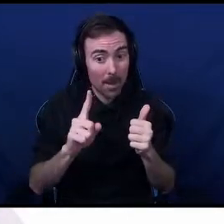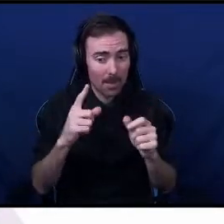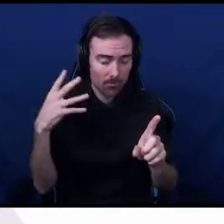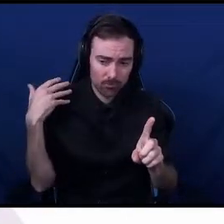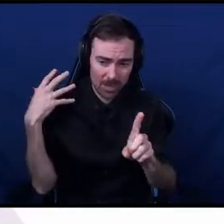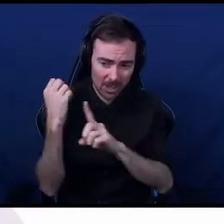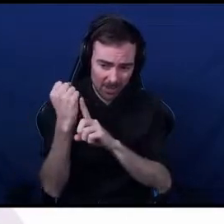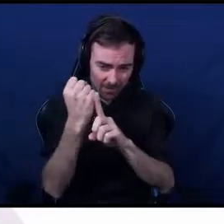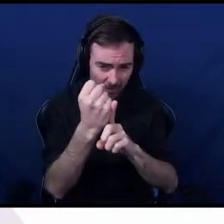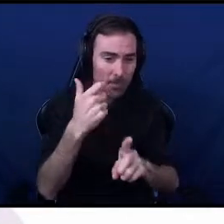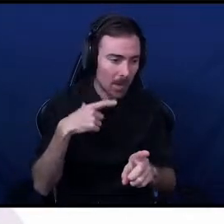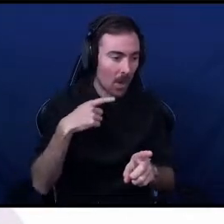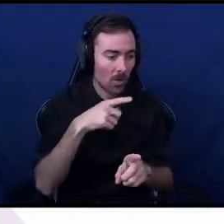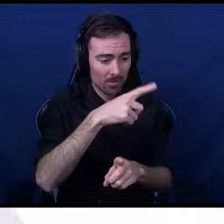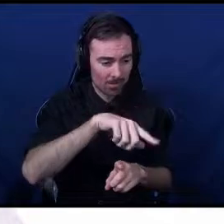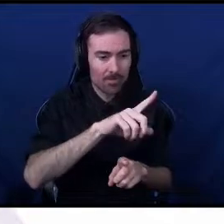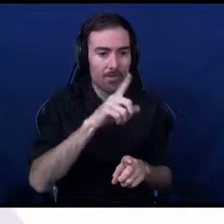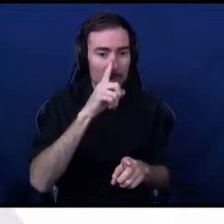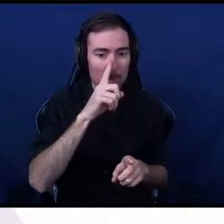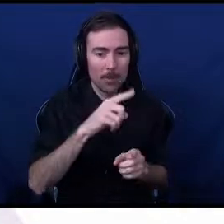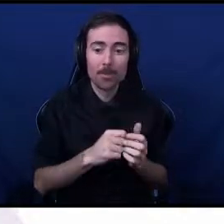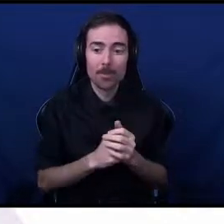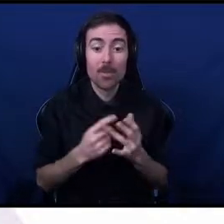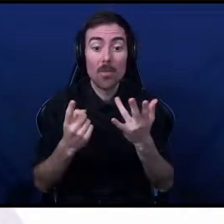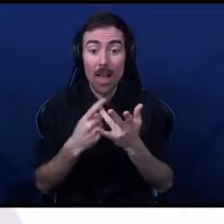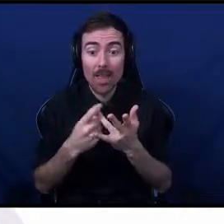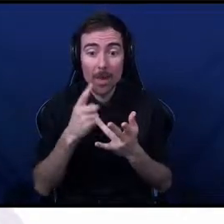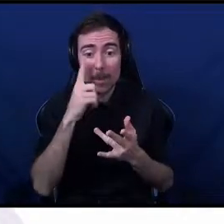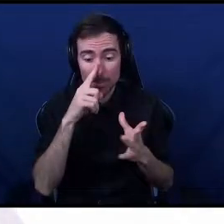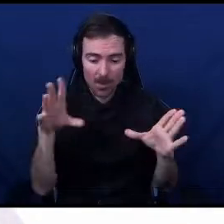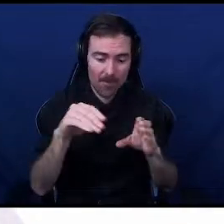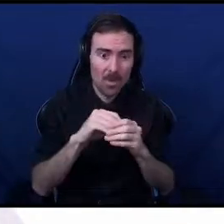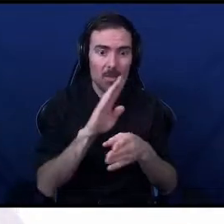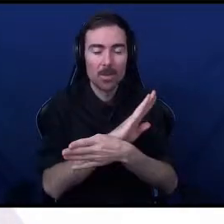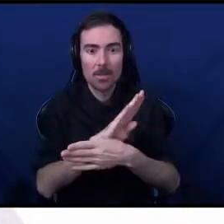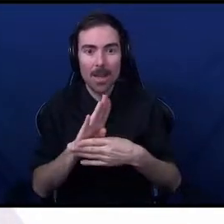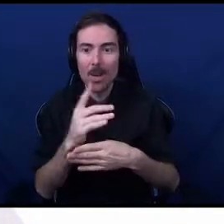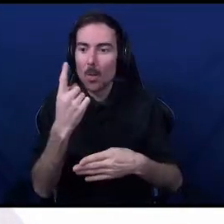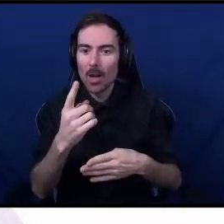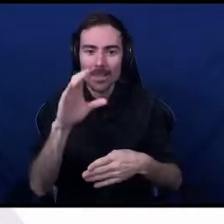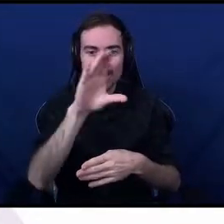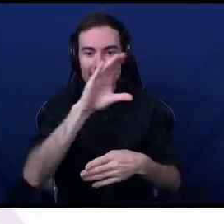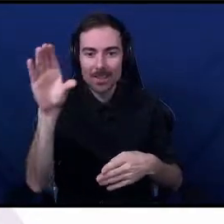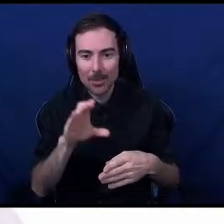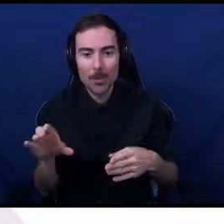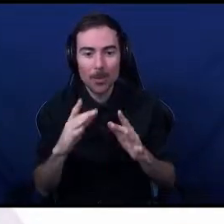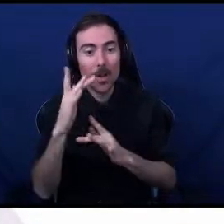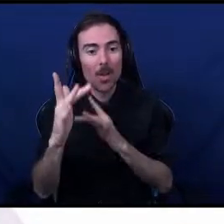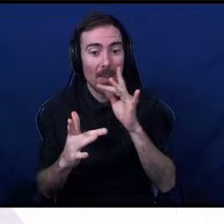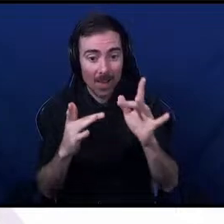who's zooming in from the other side of the world, as well as the two that are here with us right now in this room in just a